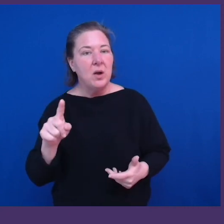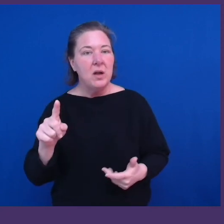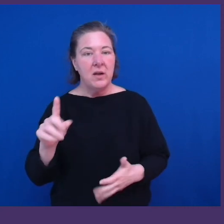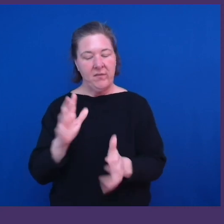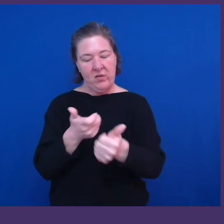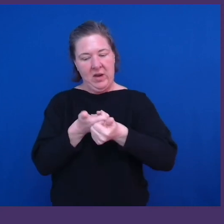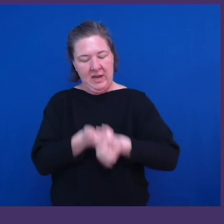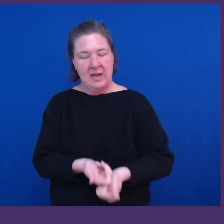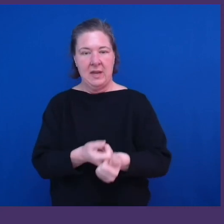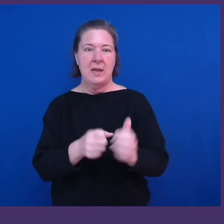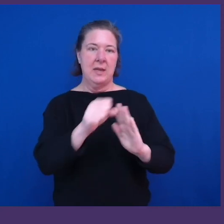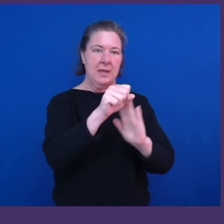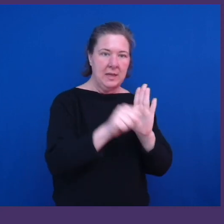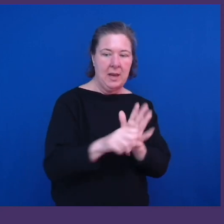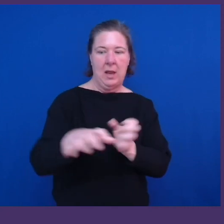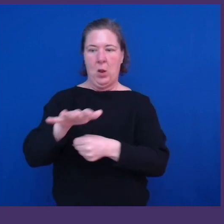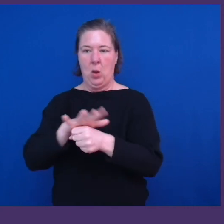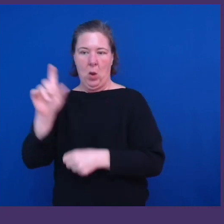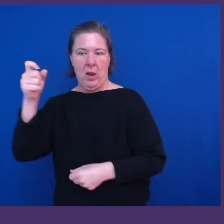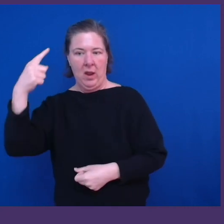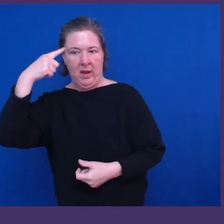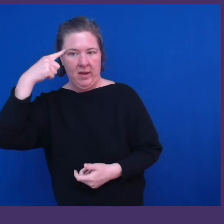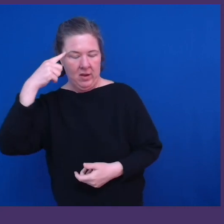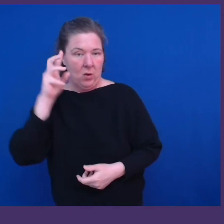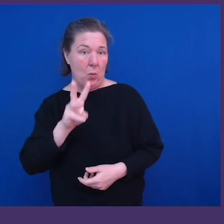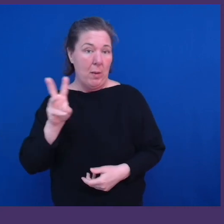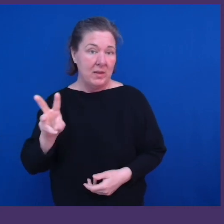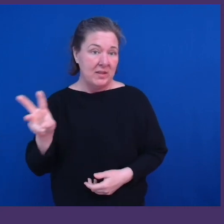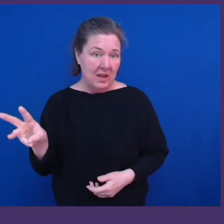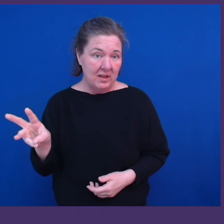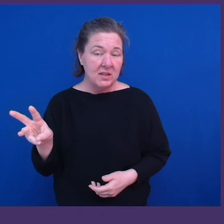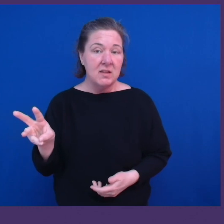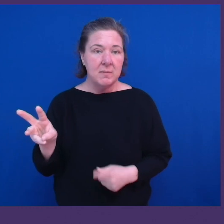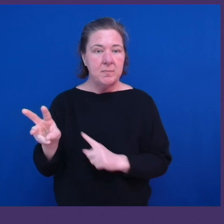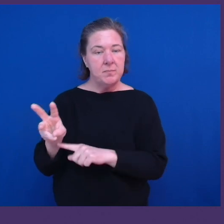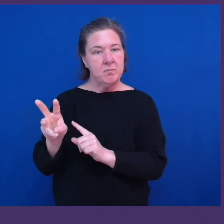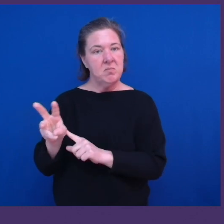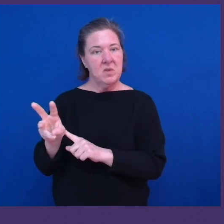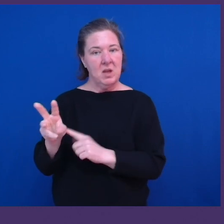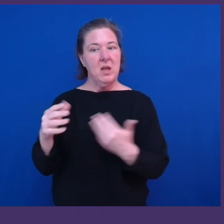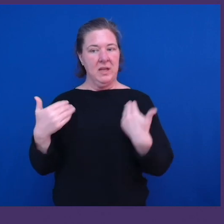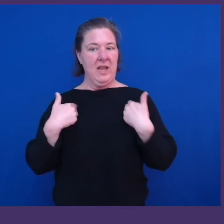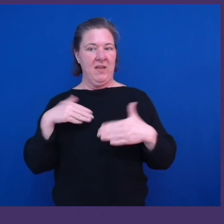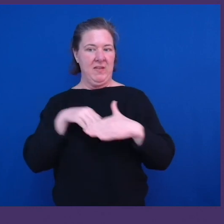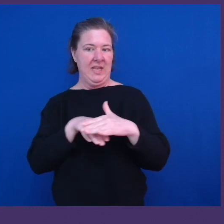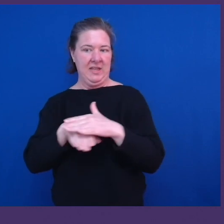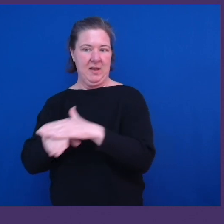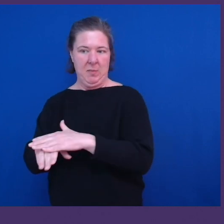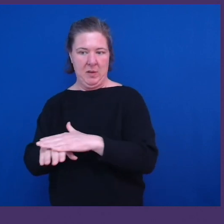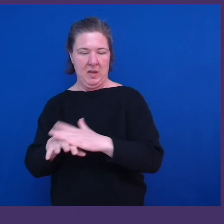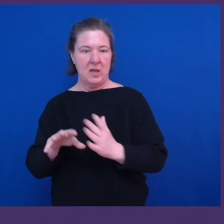and local government websites to be accessible. So, this is within Title II of the Americans